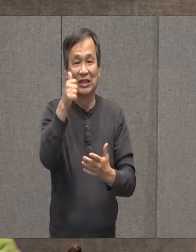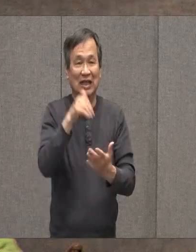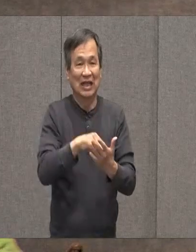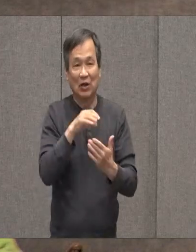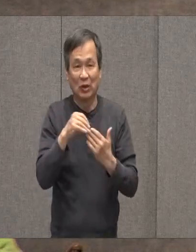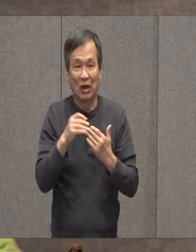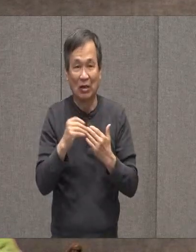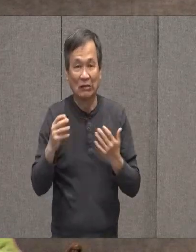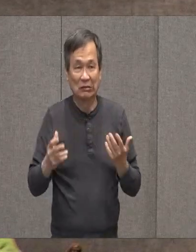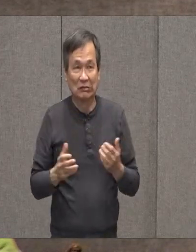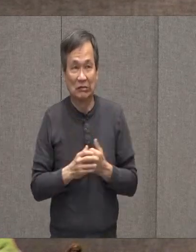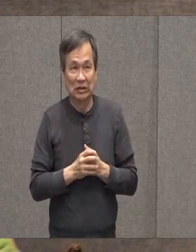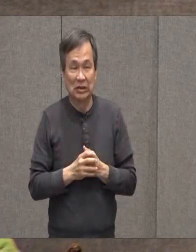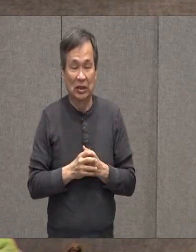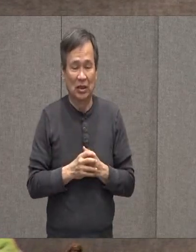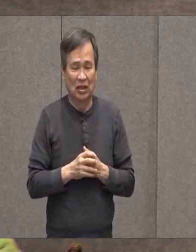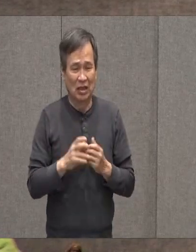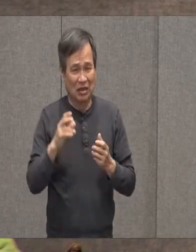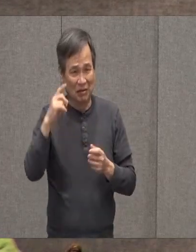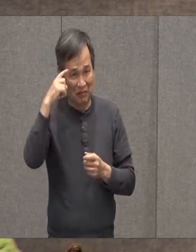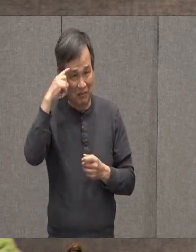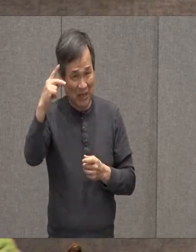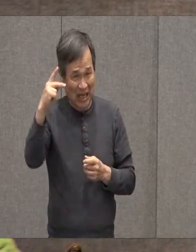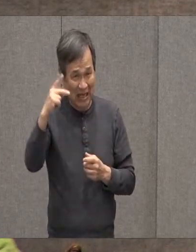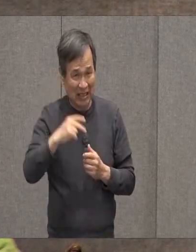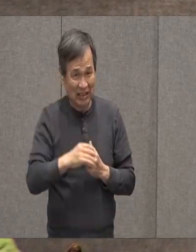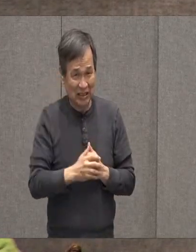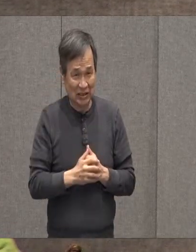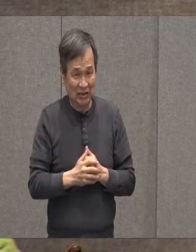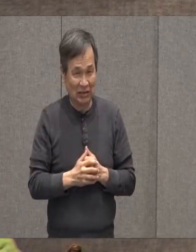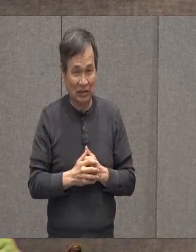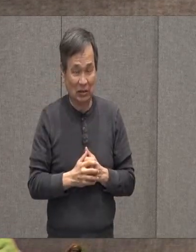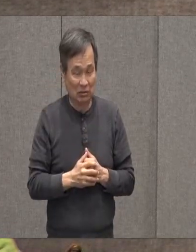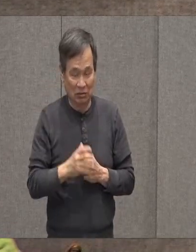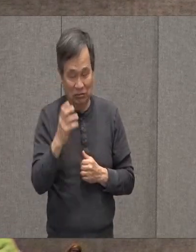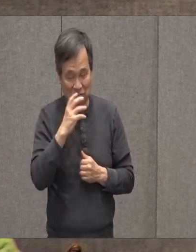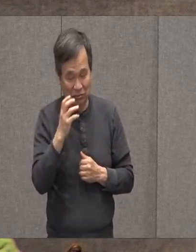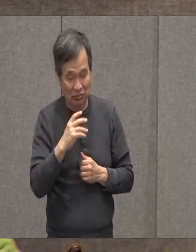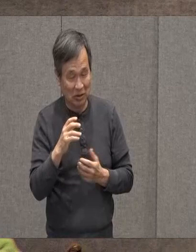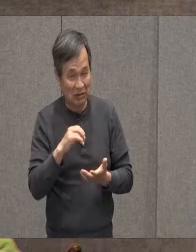Now if we use pennies to pay for it, someone might not be too happy about that.